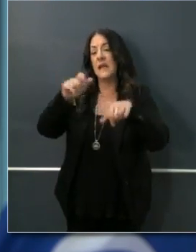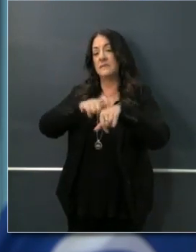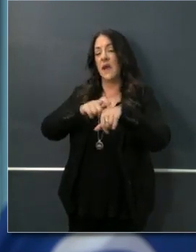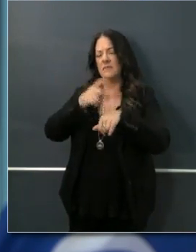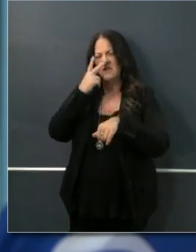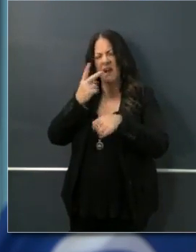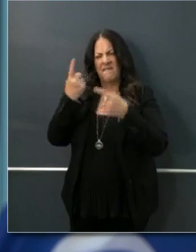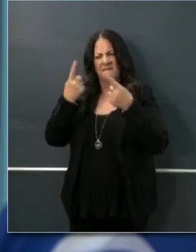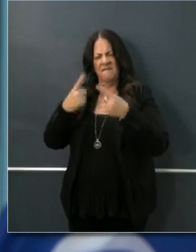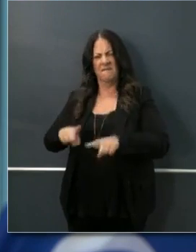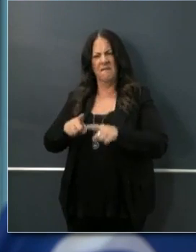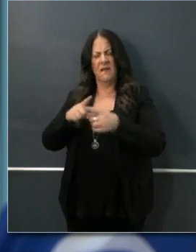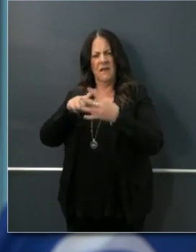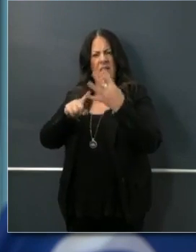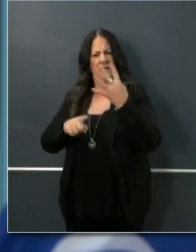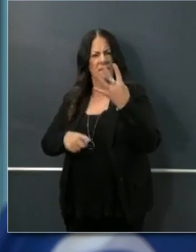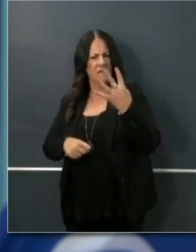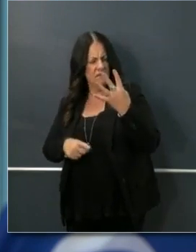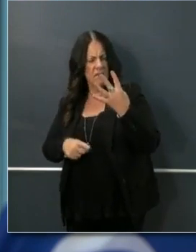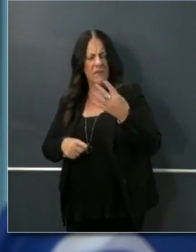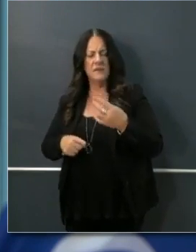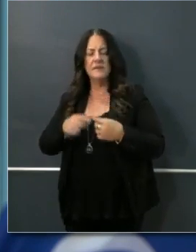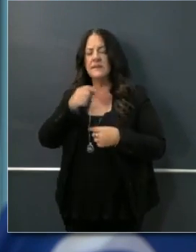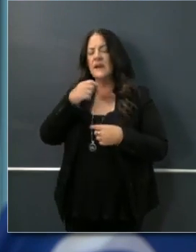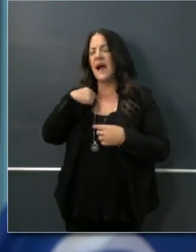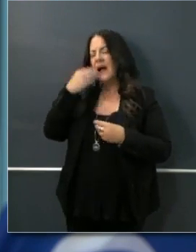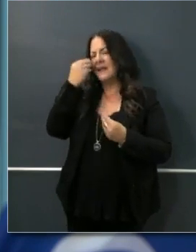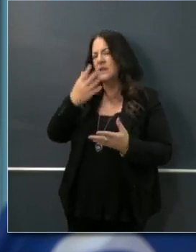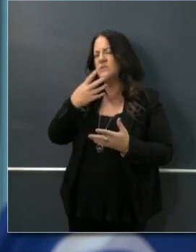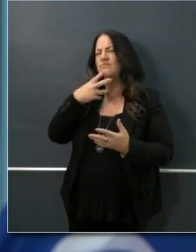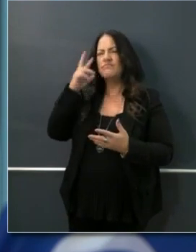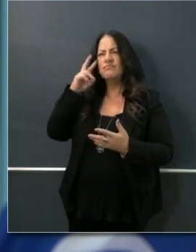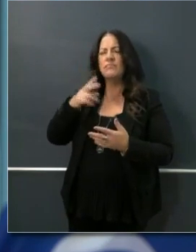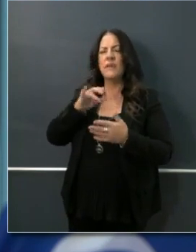WE SAW FOUR THINGS HAPPEN AT THE SAME TIME. I MENTIONED JUST A FEW DAYS AGO.